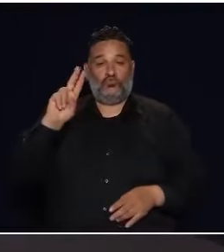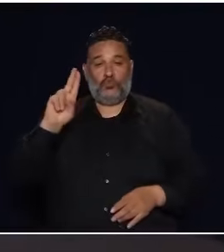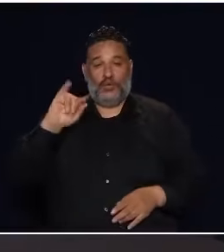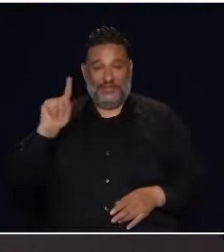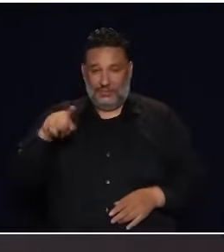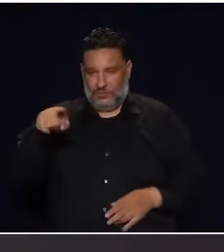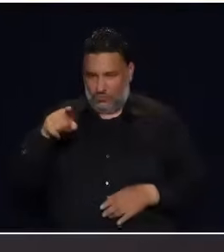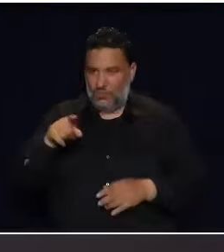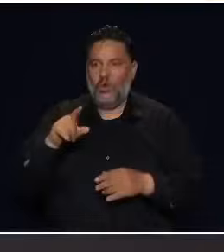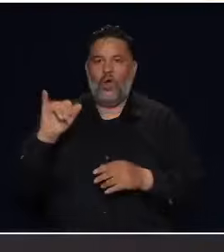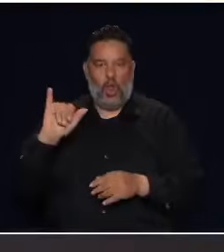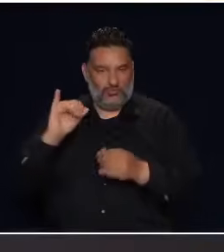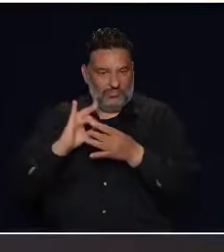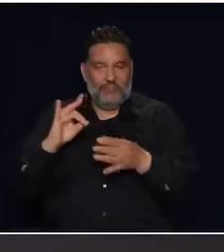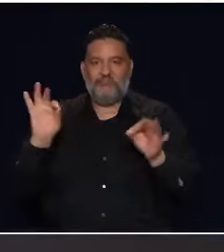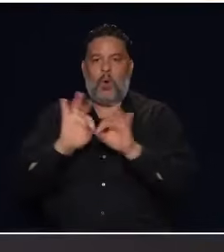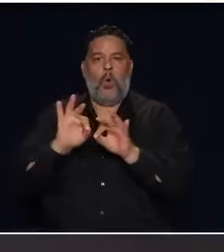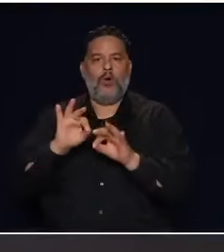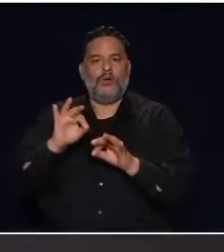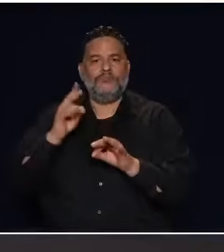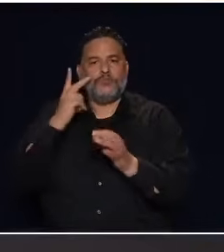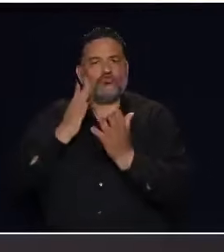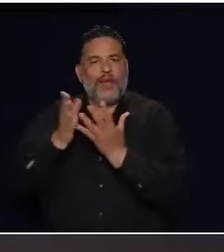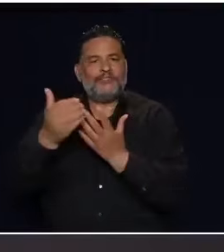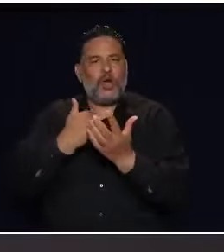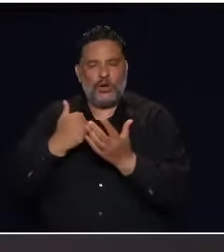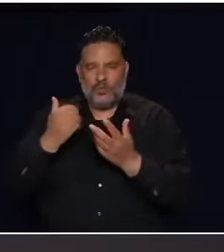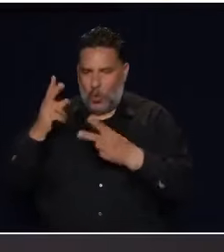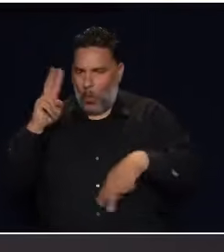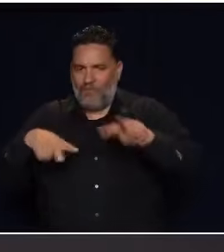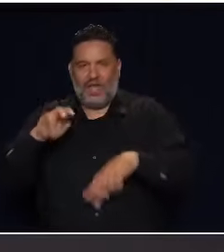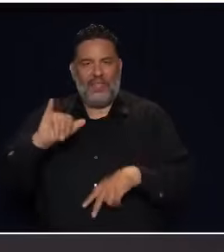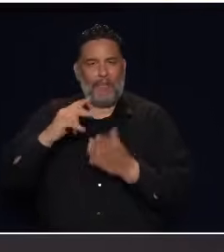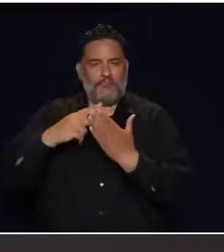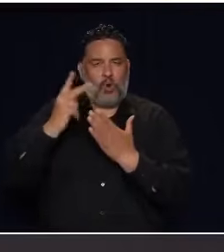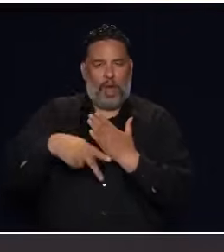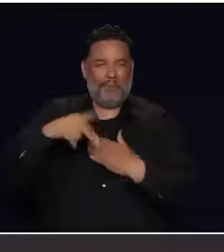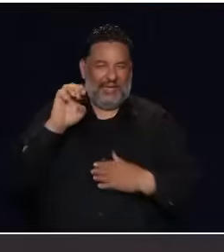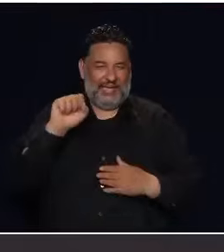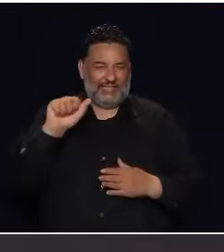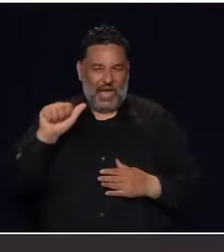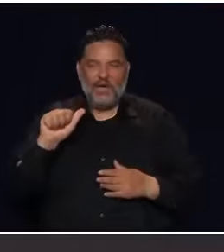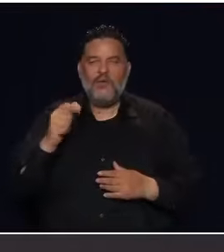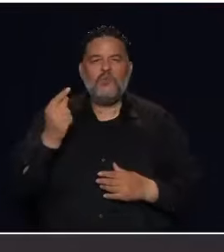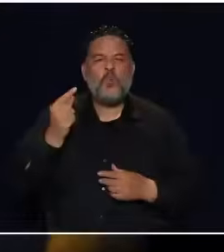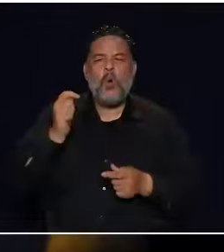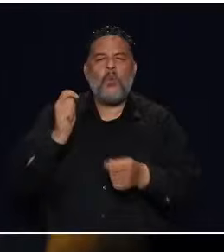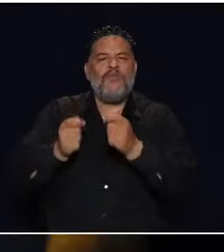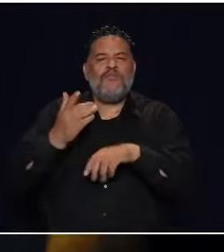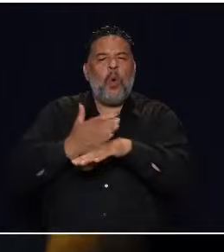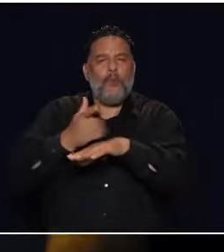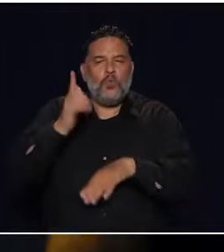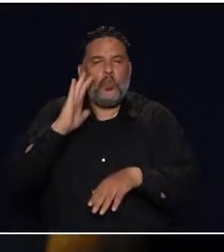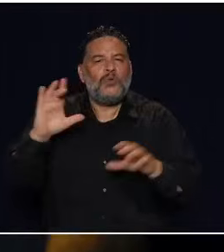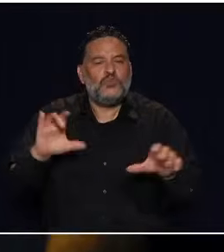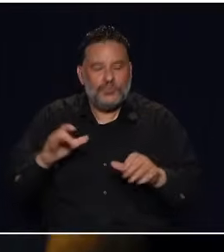AND DR. RUIZ, YOU HAVE ALSO CALLED FOR MORE TRANSPARENCY AND OVERSIGHT OF THIS PROGRAM.